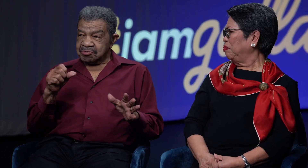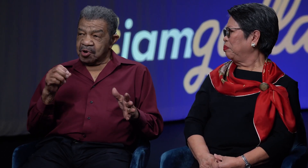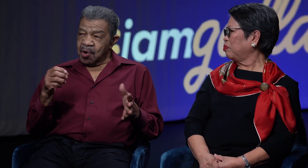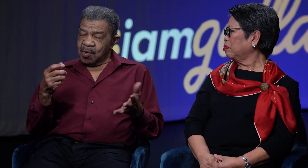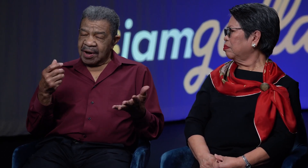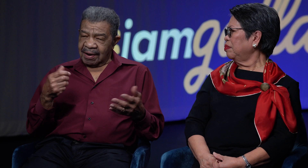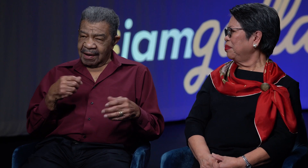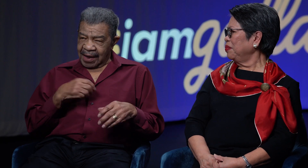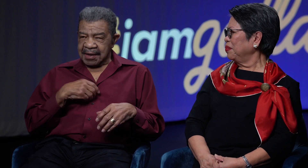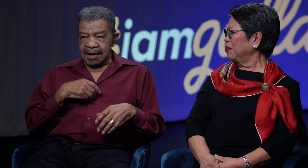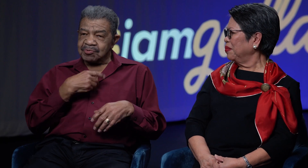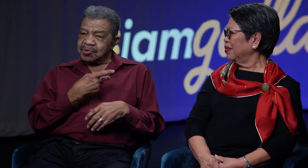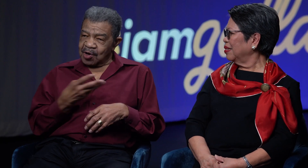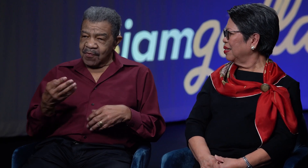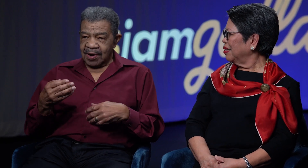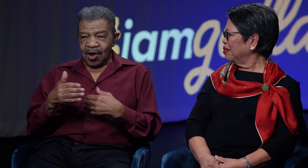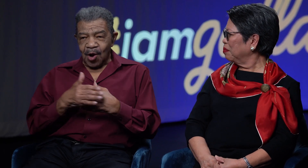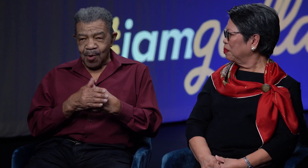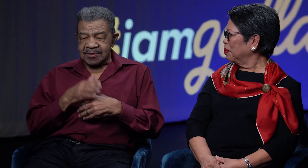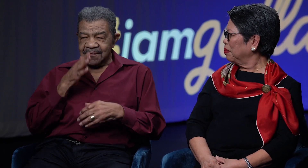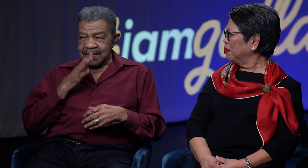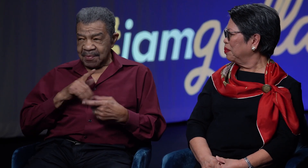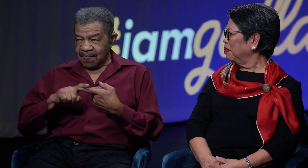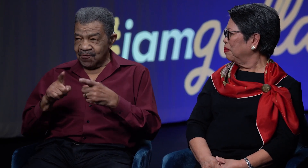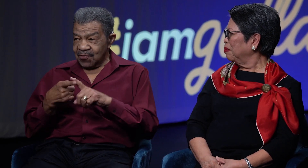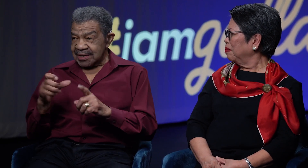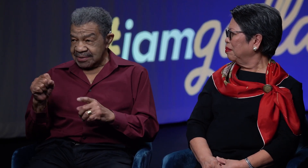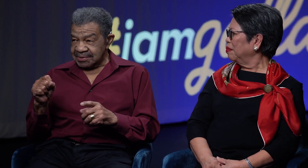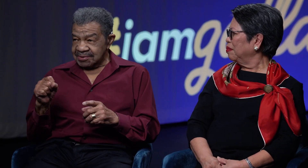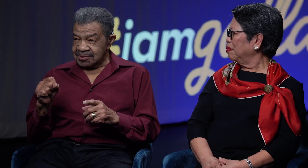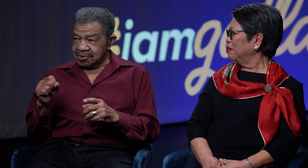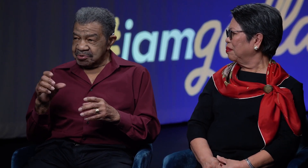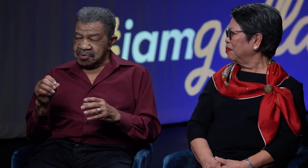I had several close female friends